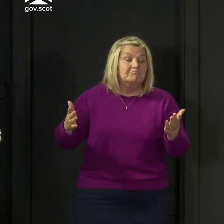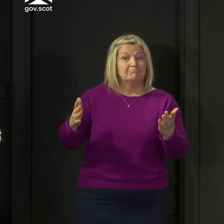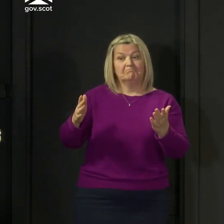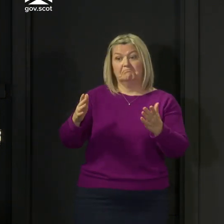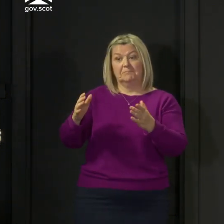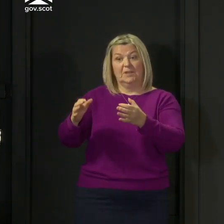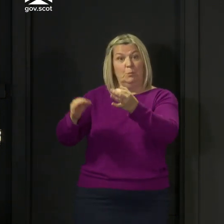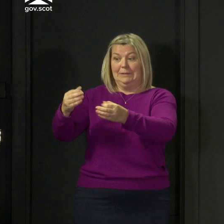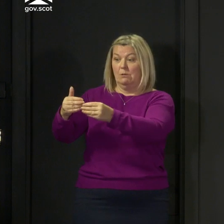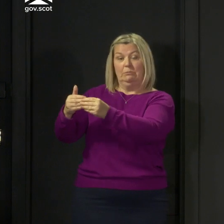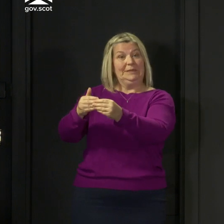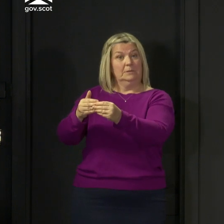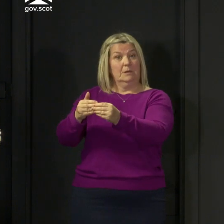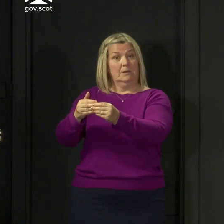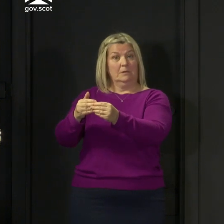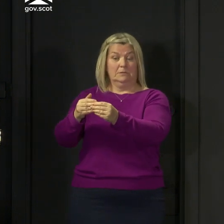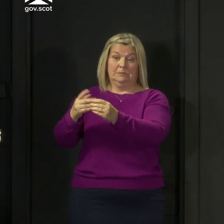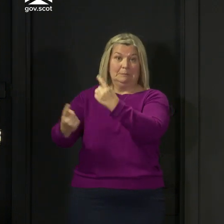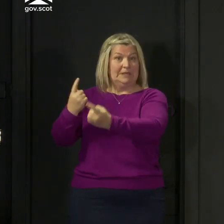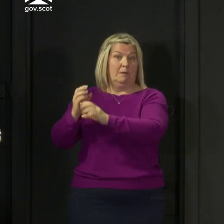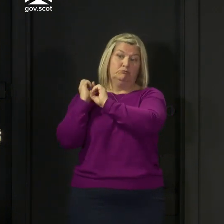to set out the clarity of exactly what that means, which I know the Prime Minister is